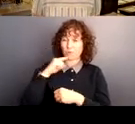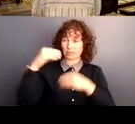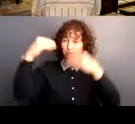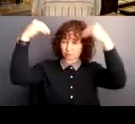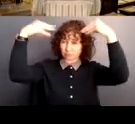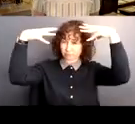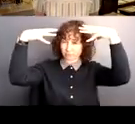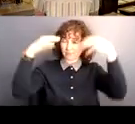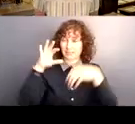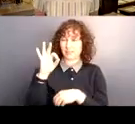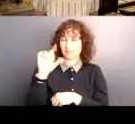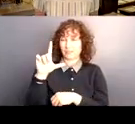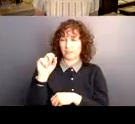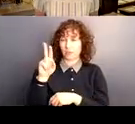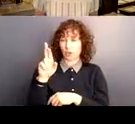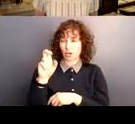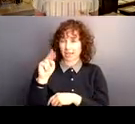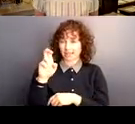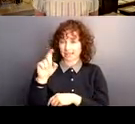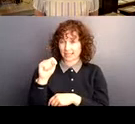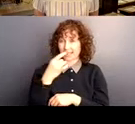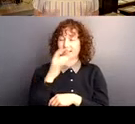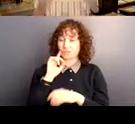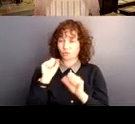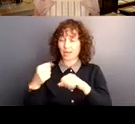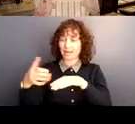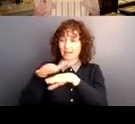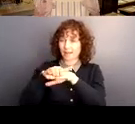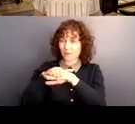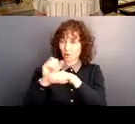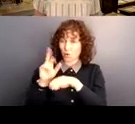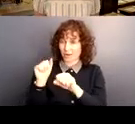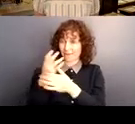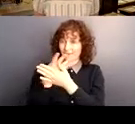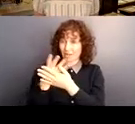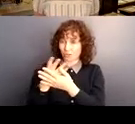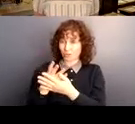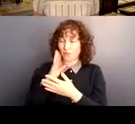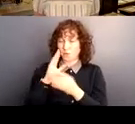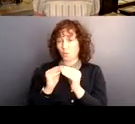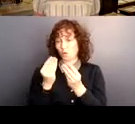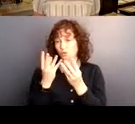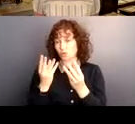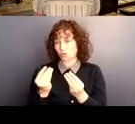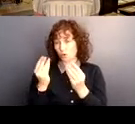You can cover these with translucent material or a filter to create a softer lighting atmosphere.